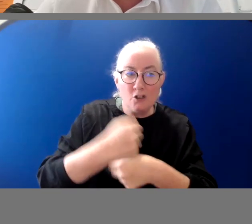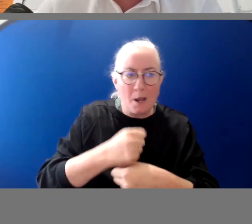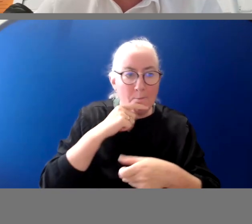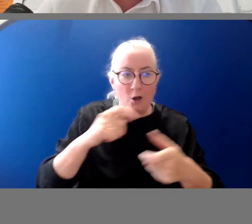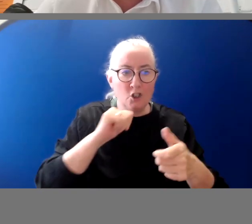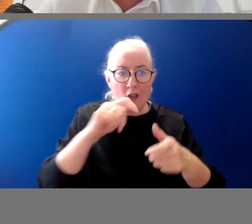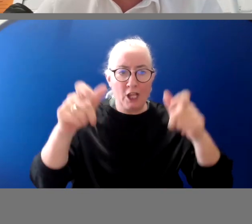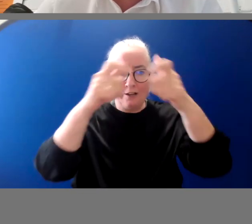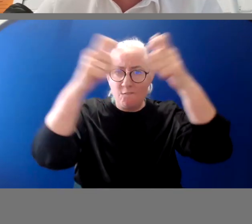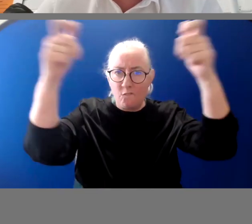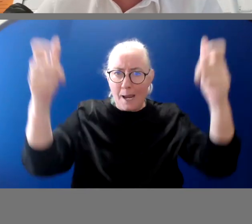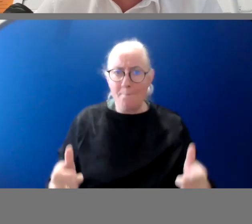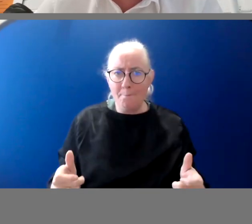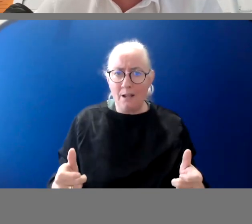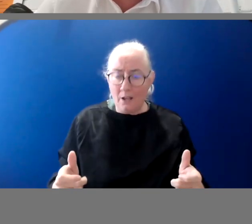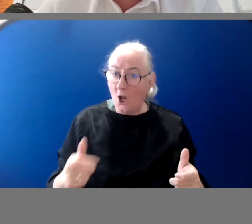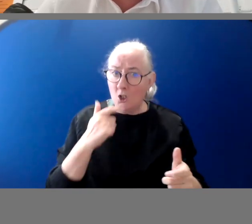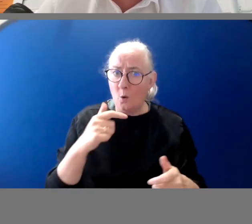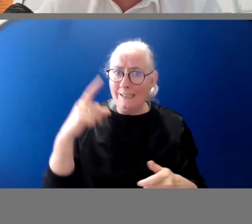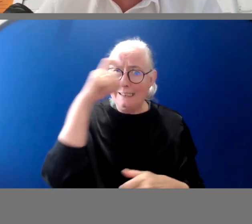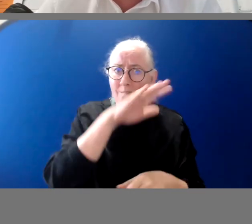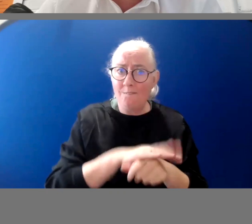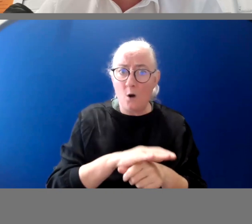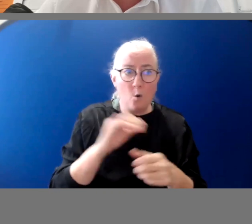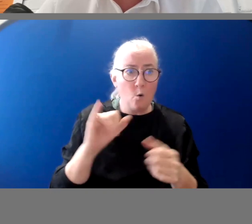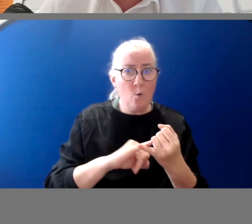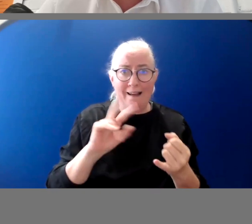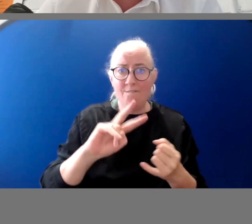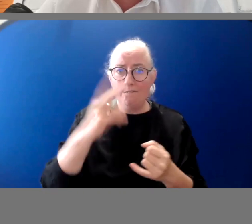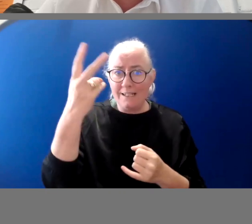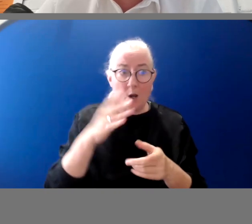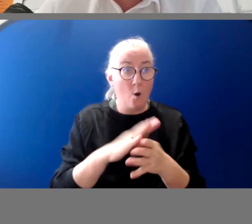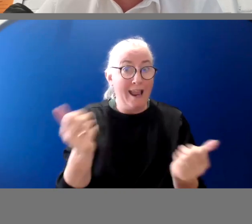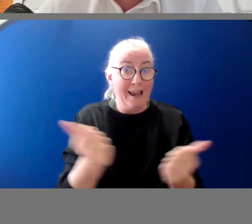it might be difficult for passengers or visitors with vision impairments to actually pick out where